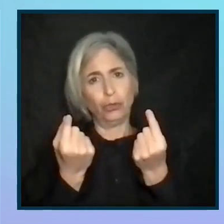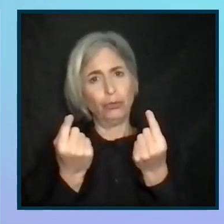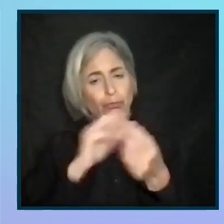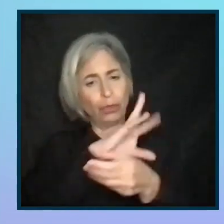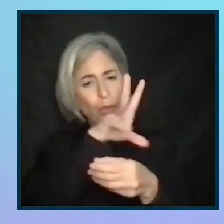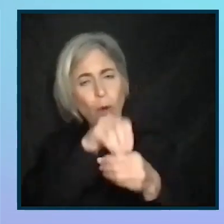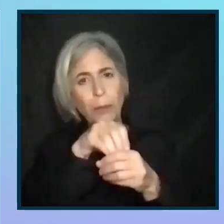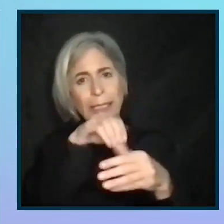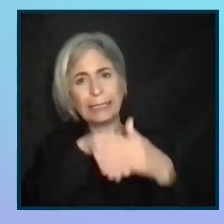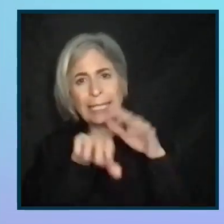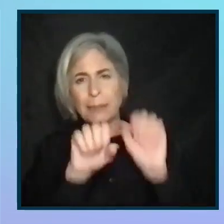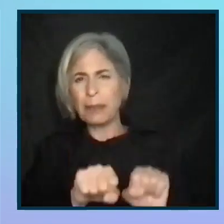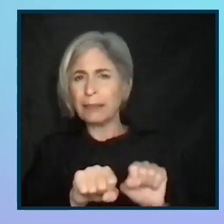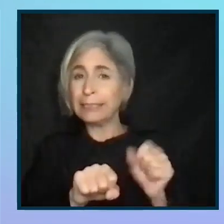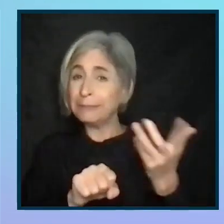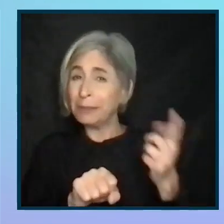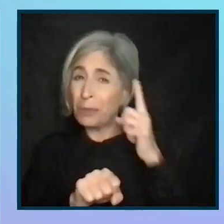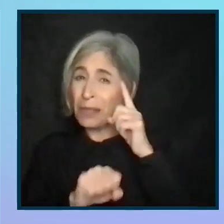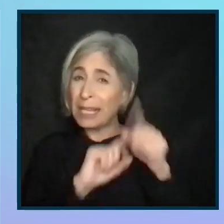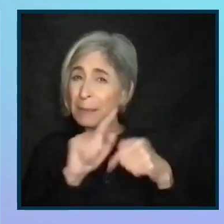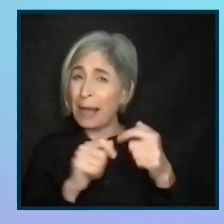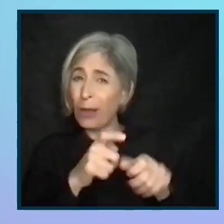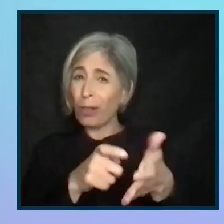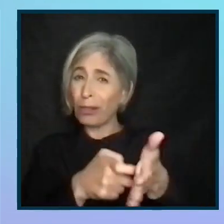Do we have any thoughts on how long it takes?